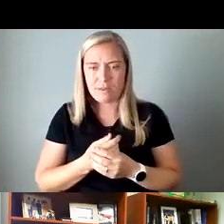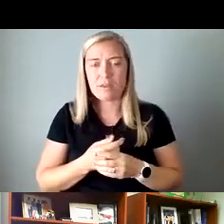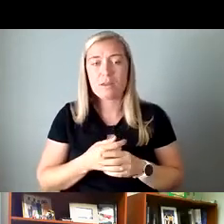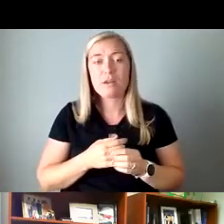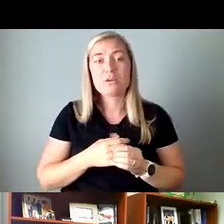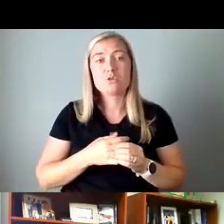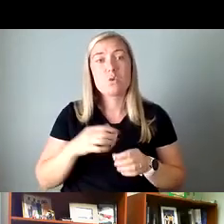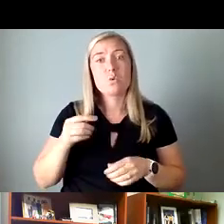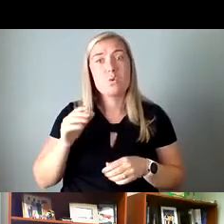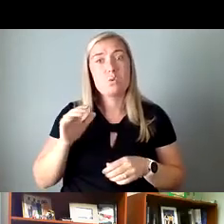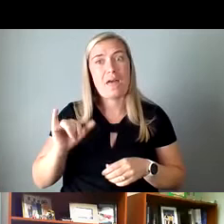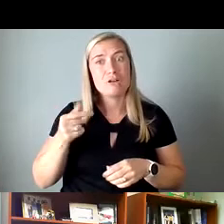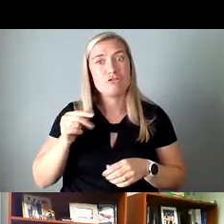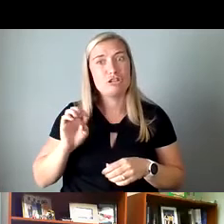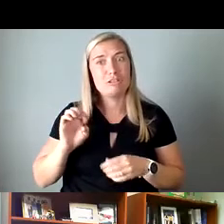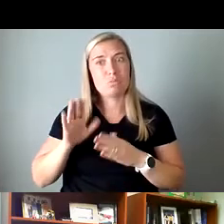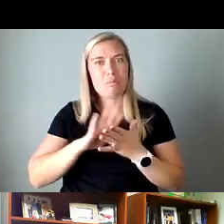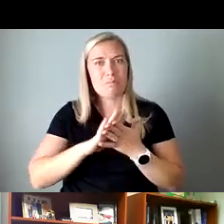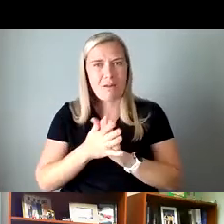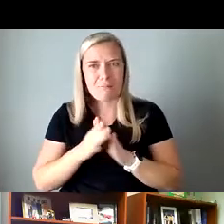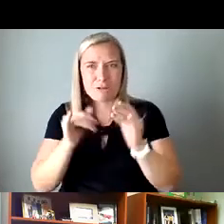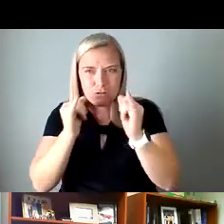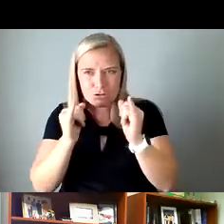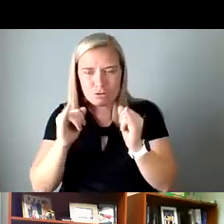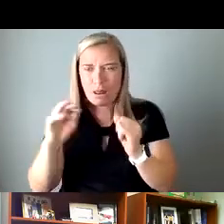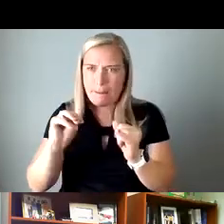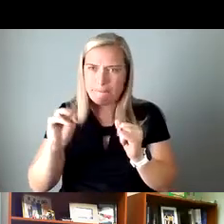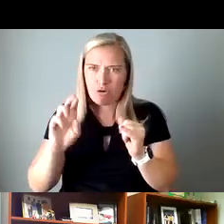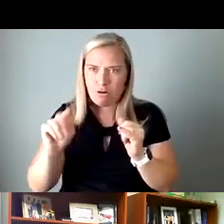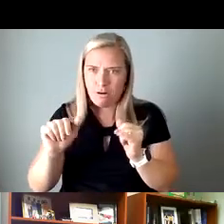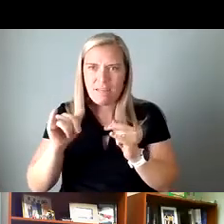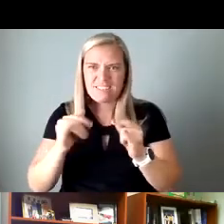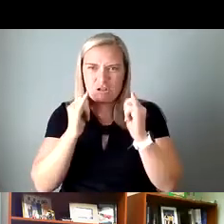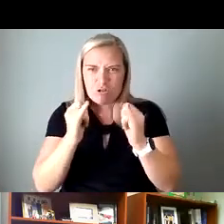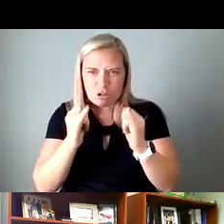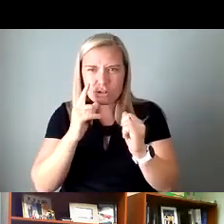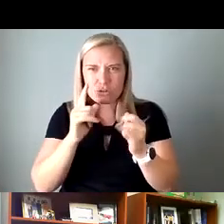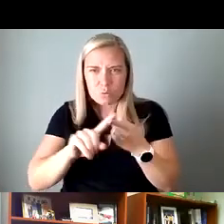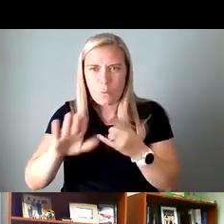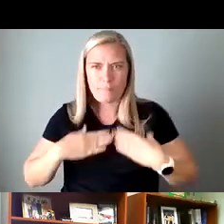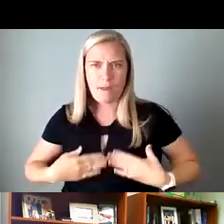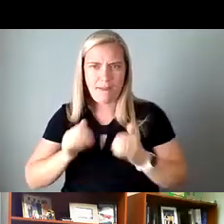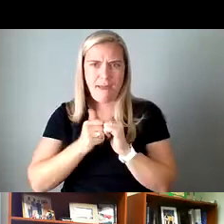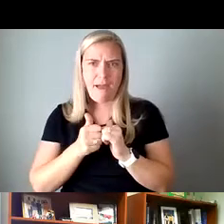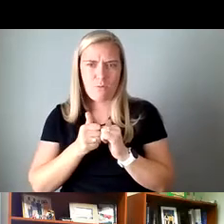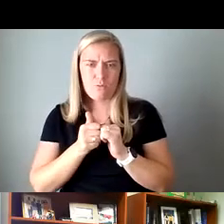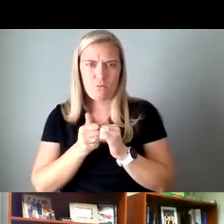which is messenger RNA. Messenger RNA is then interpreted by your cells, and your cells use that